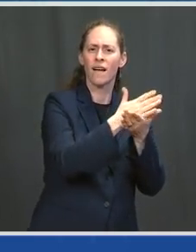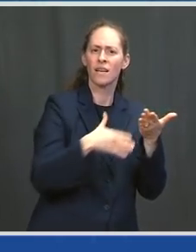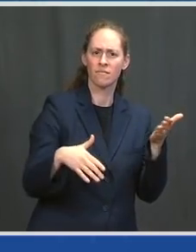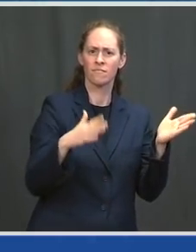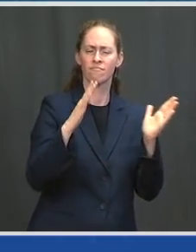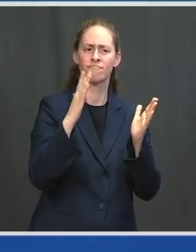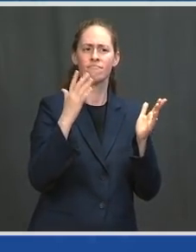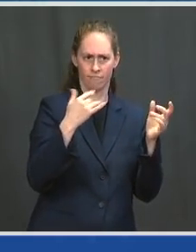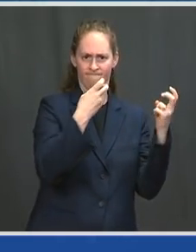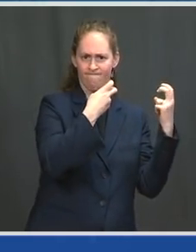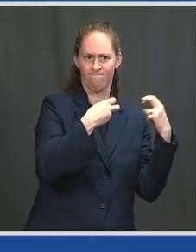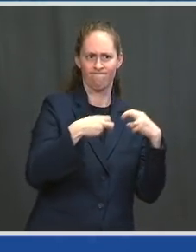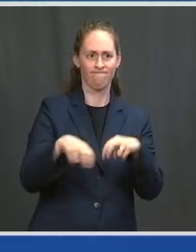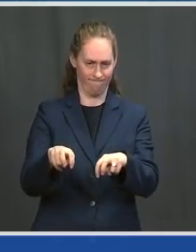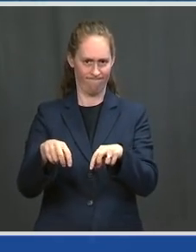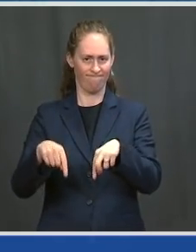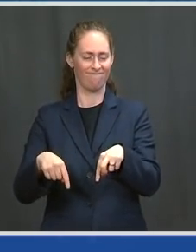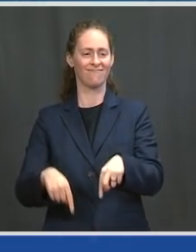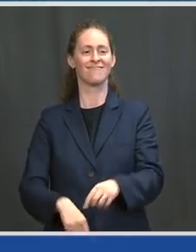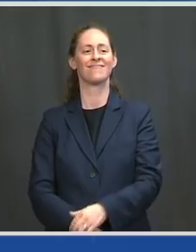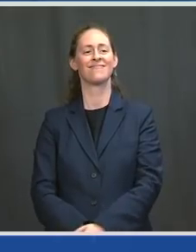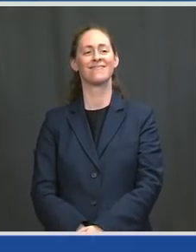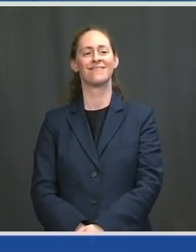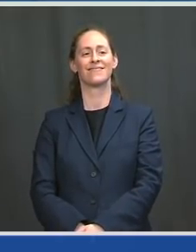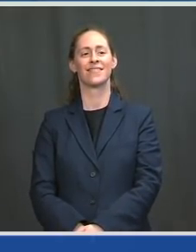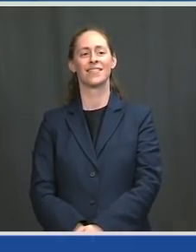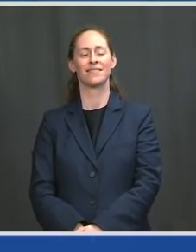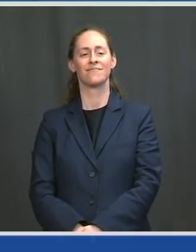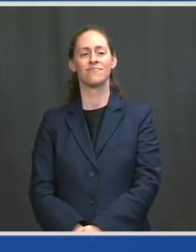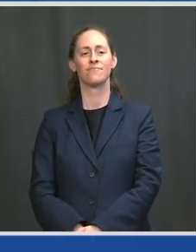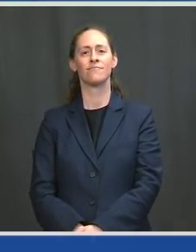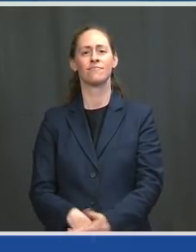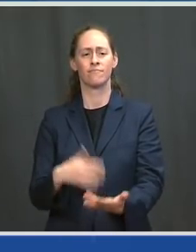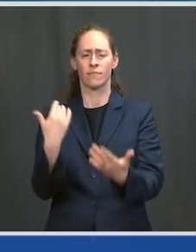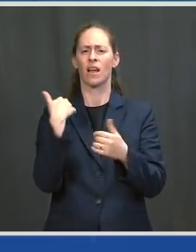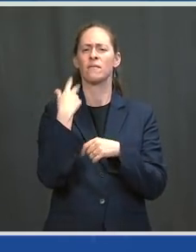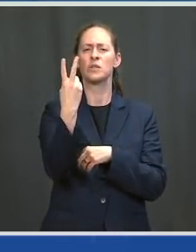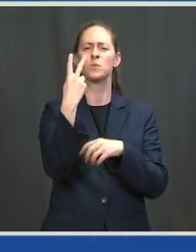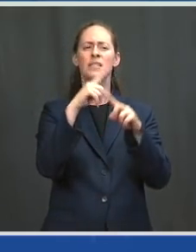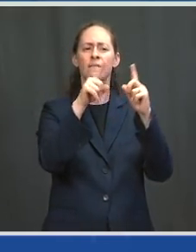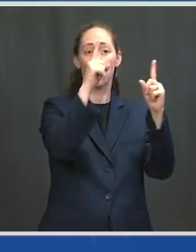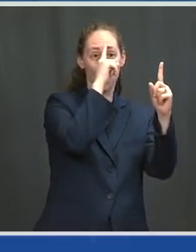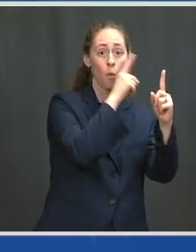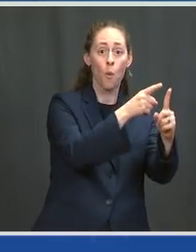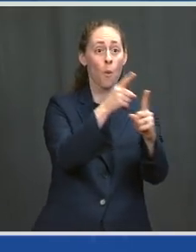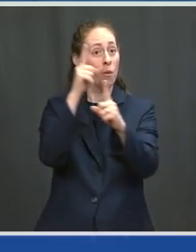The first was getting 70 percent of adults their first shot by July the Fourth.